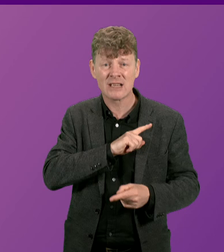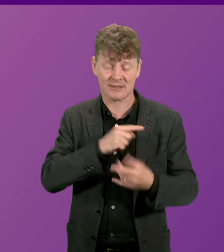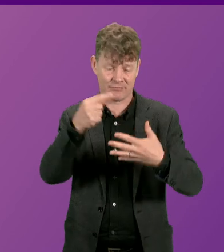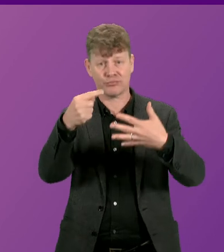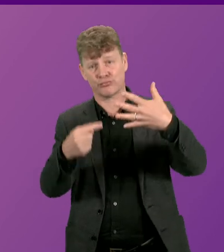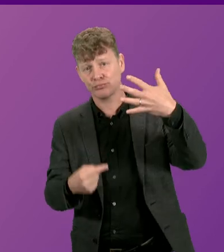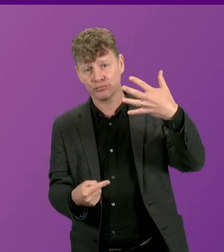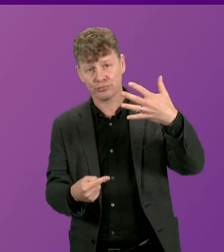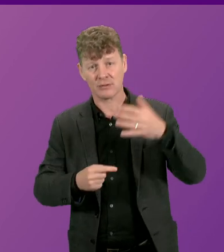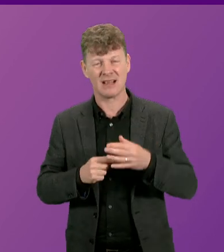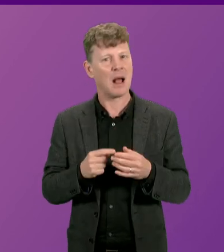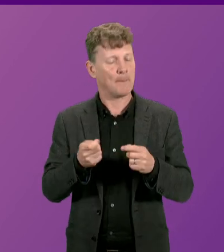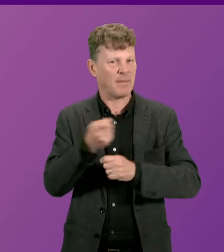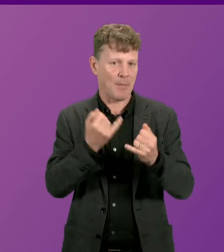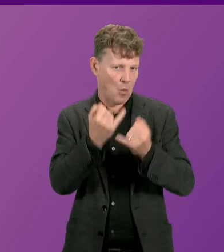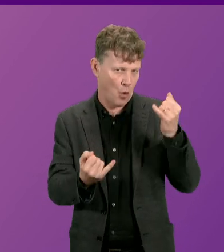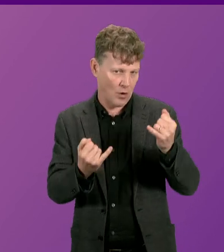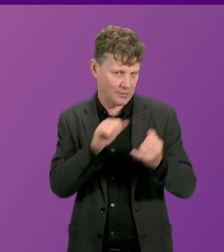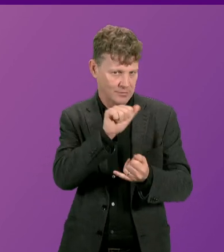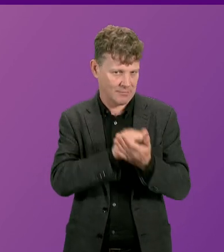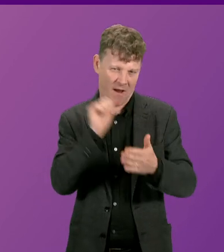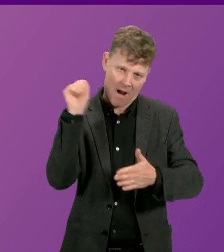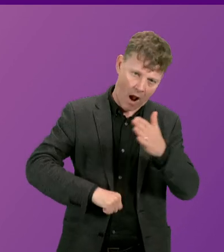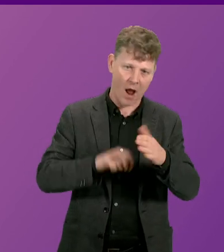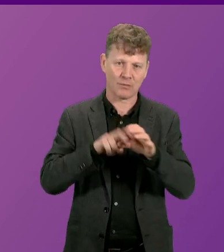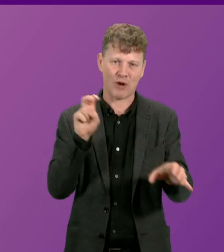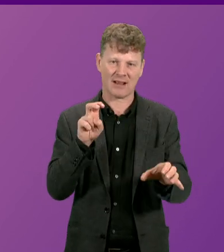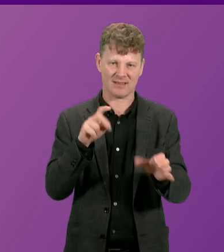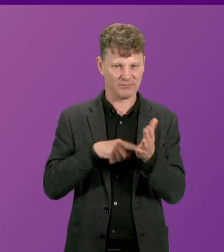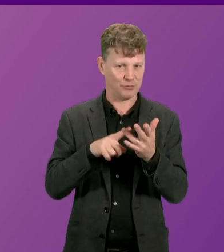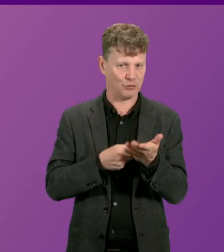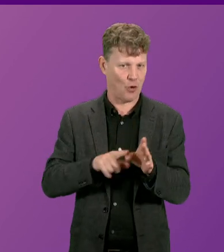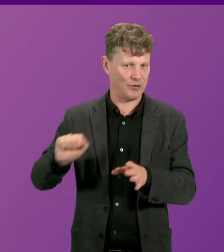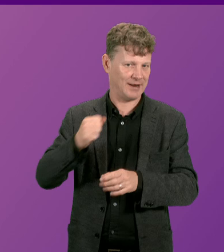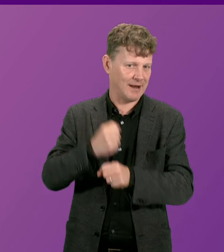been exacerbated by a hard Tory Brexit. What is the First Minister’s latest assessment of